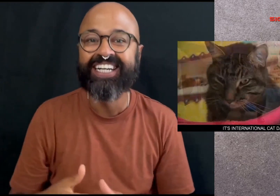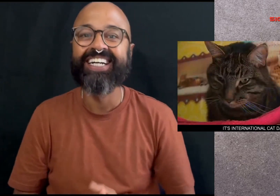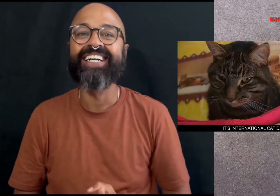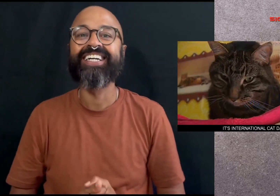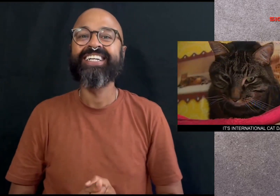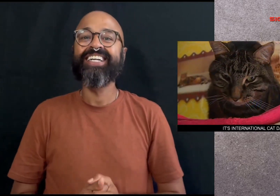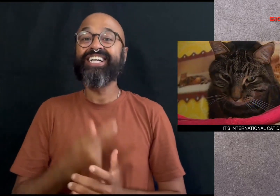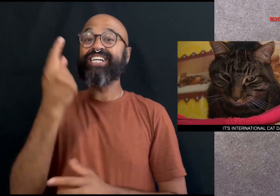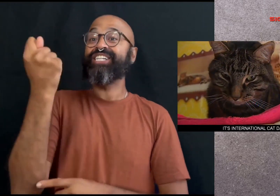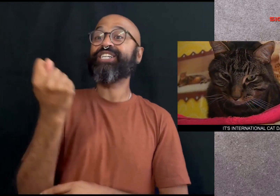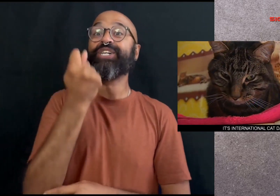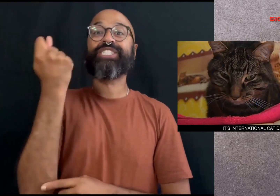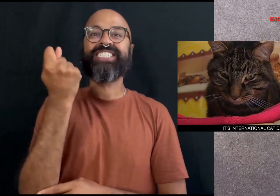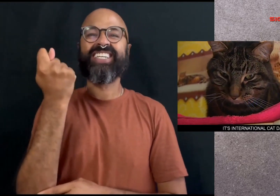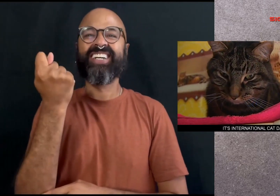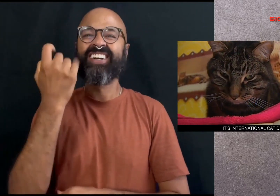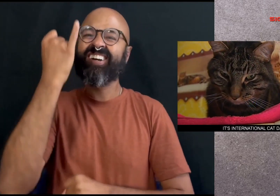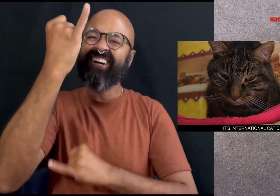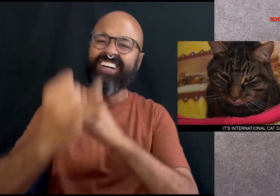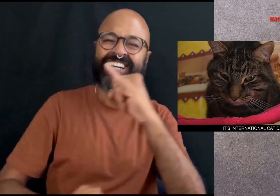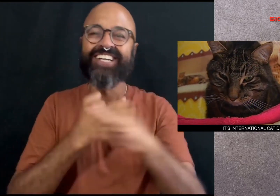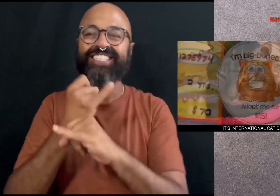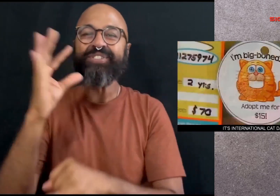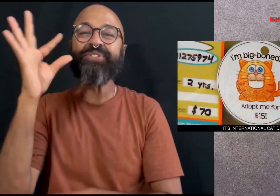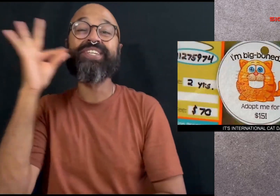Today is International Cat Day